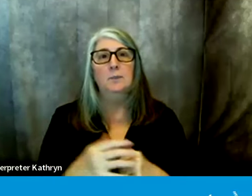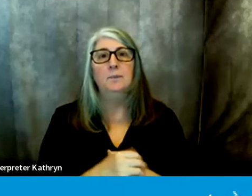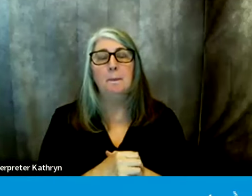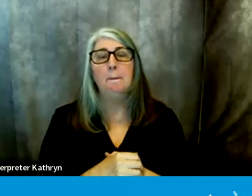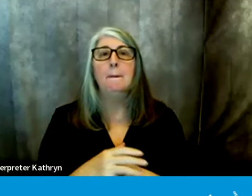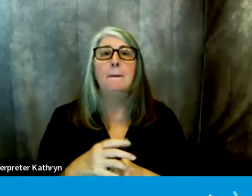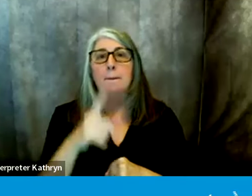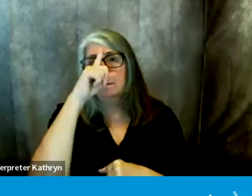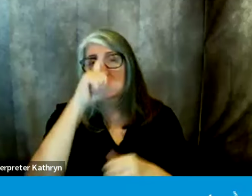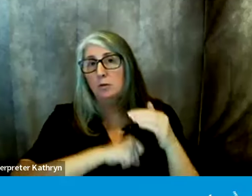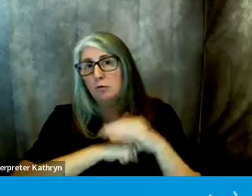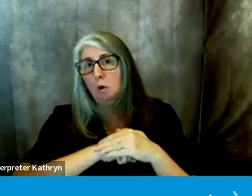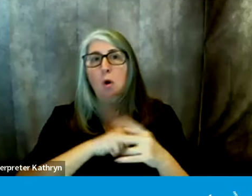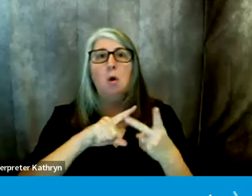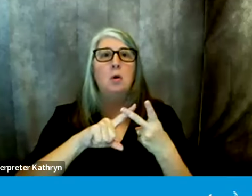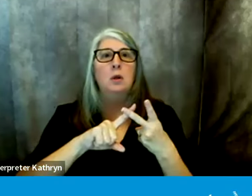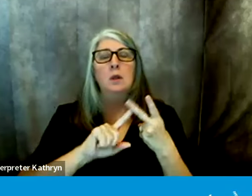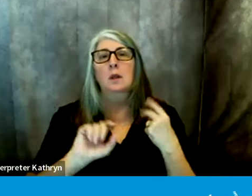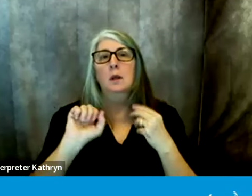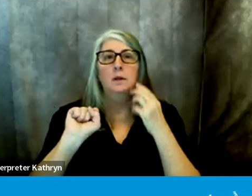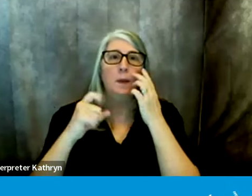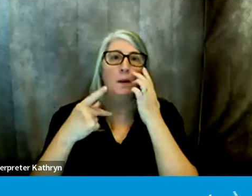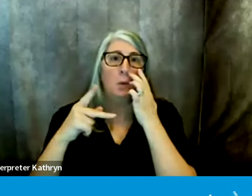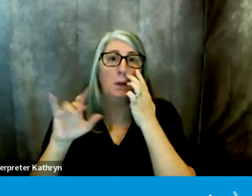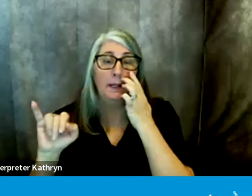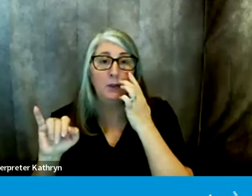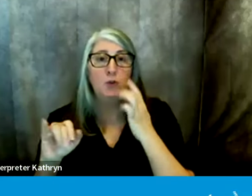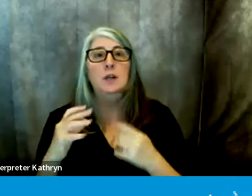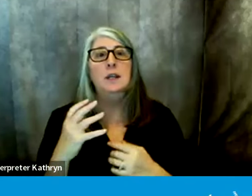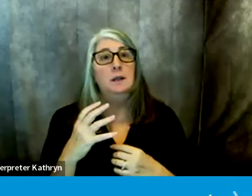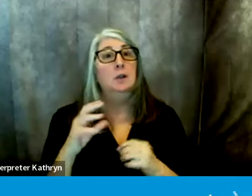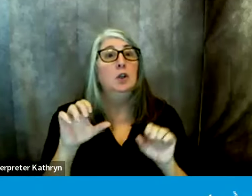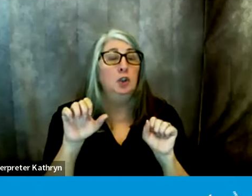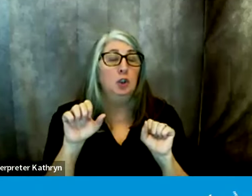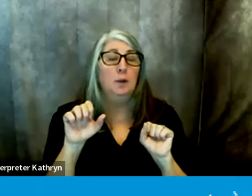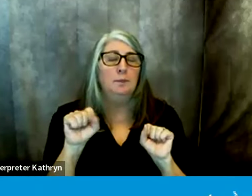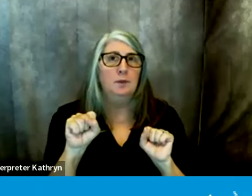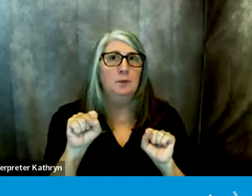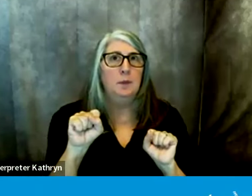a spinal cord injury presents with similar symptoms, which is reduction in warning ability,